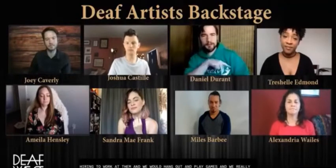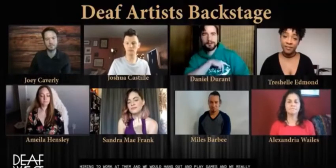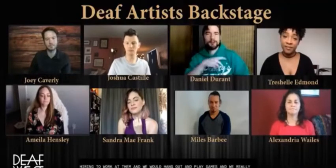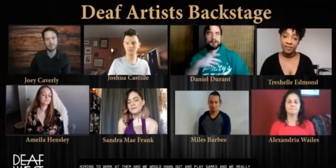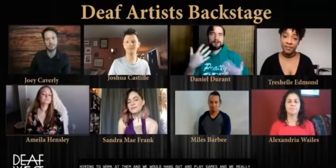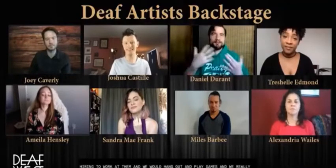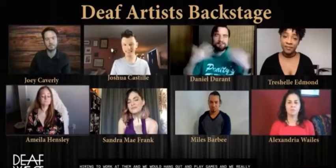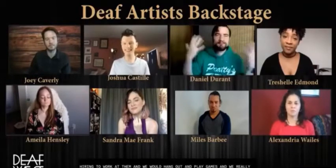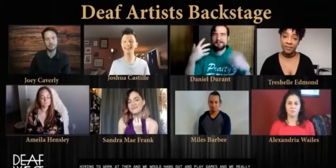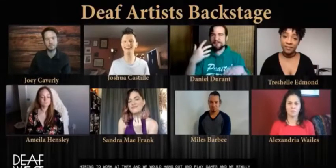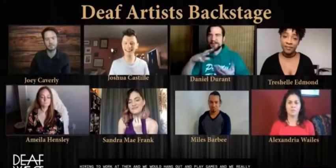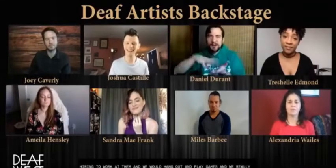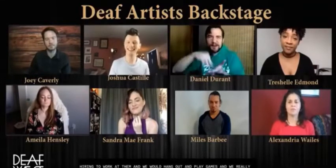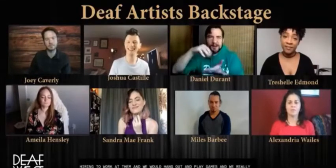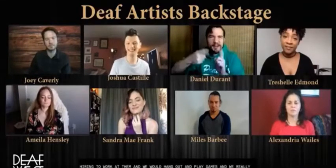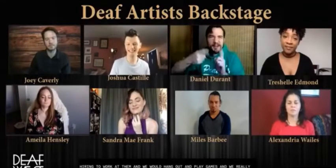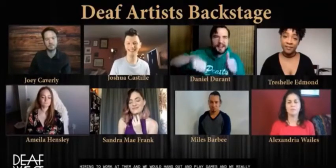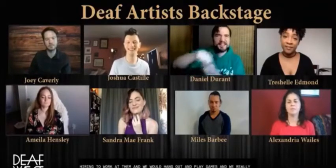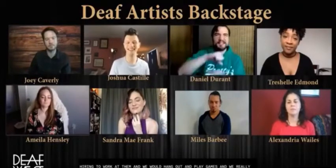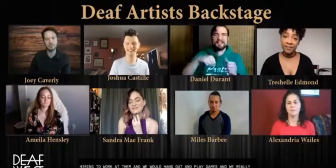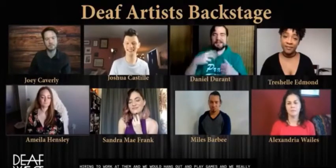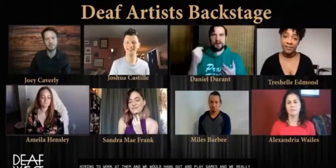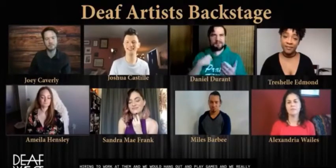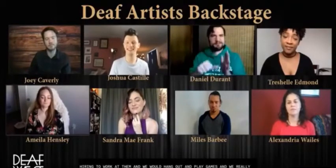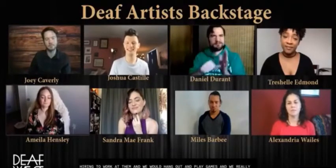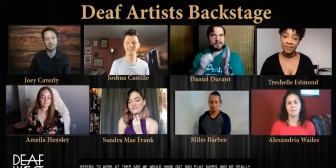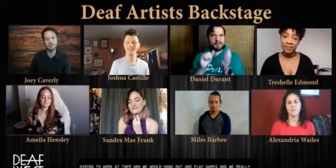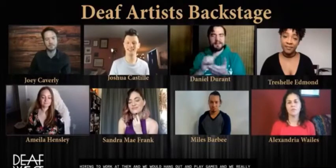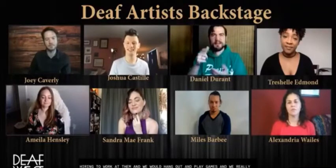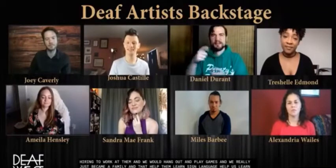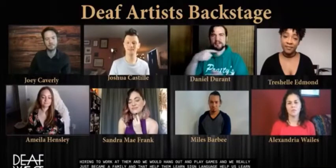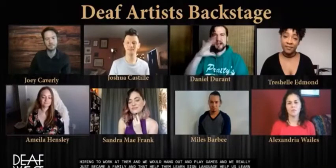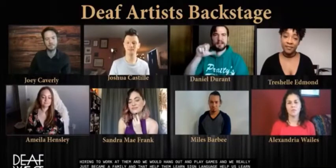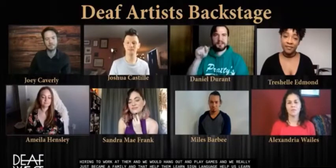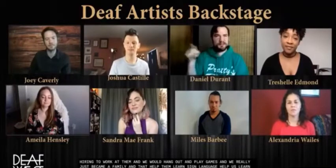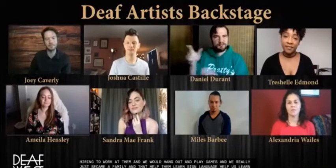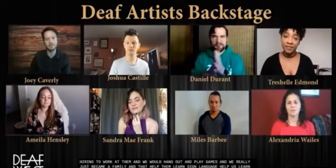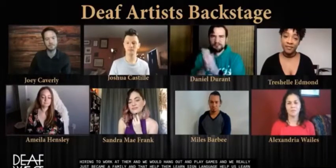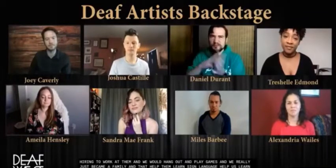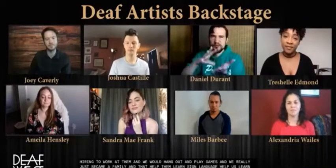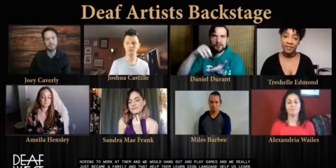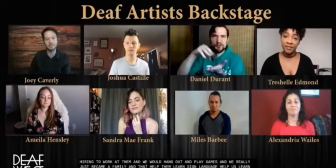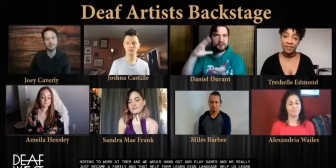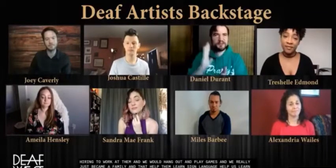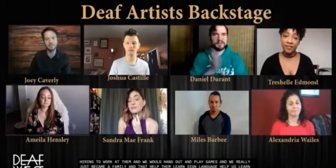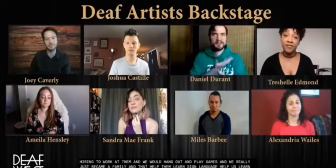Even coming out of rehearsals we were still learning from one another and connecting with one another.